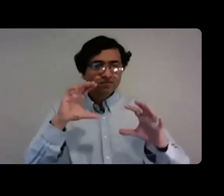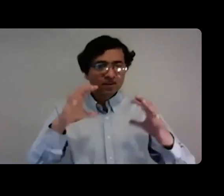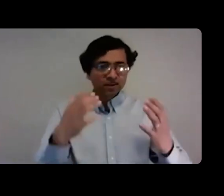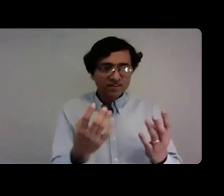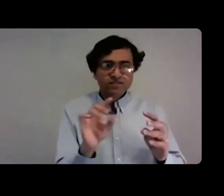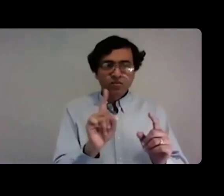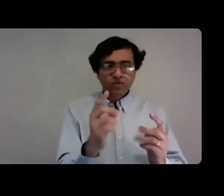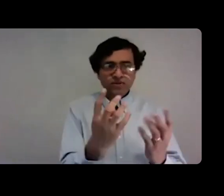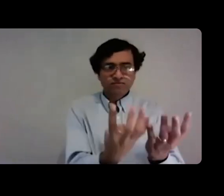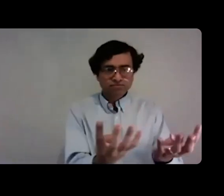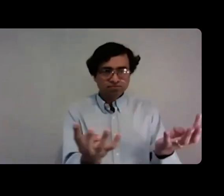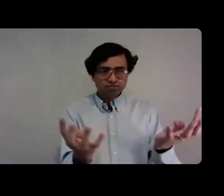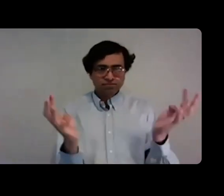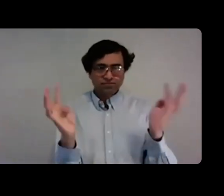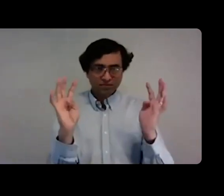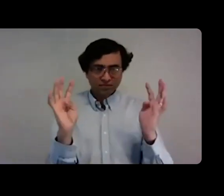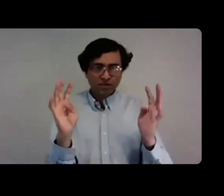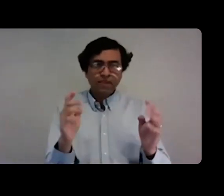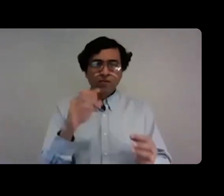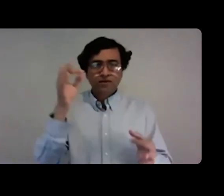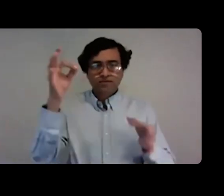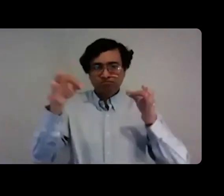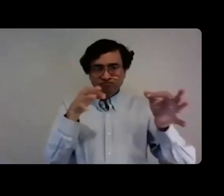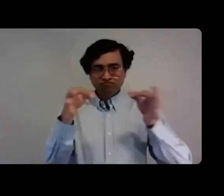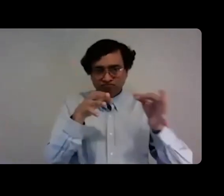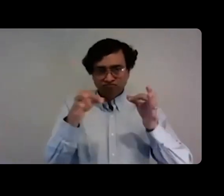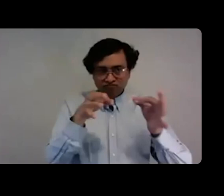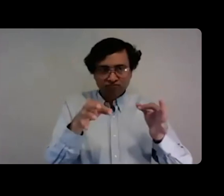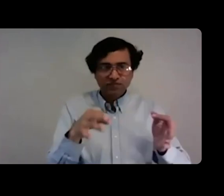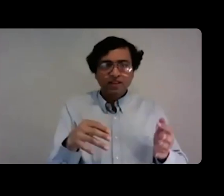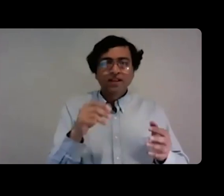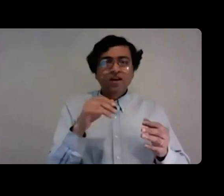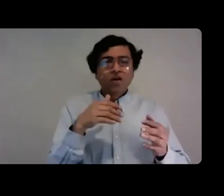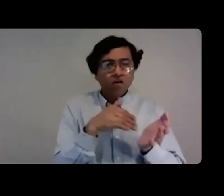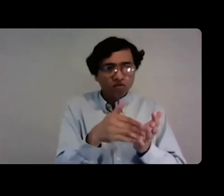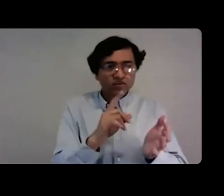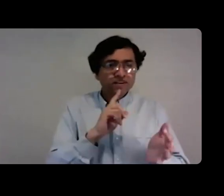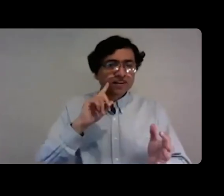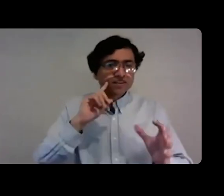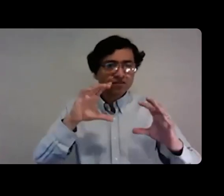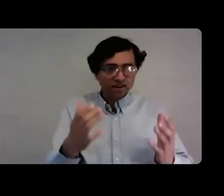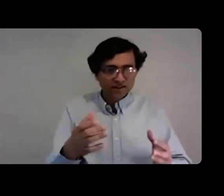everybody is operating under visual norms, so they are seated, for example, in the half